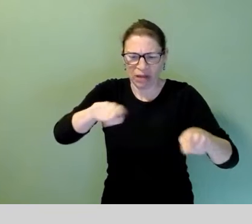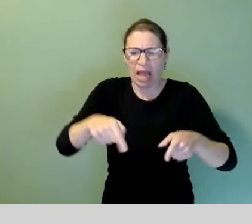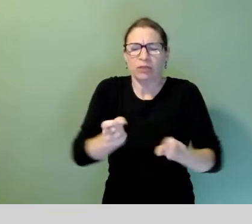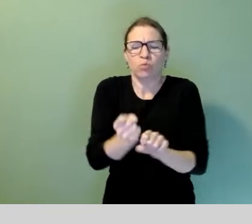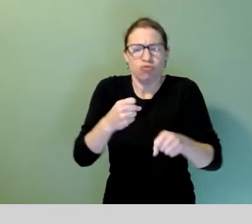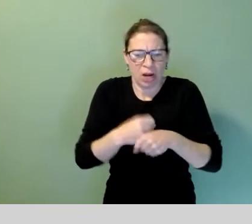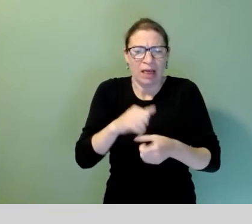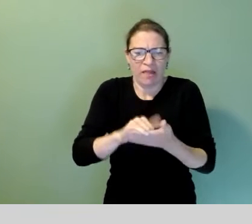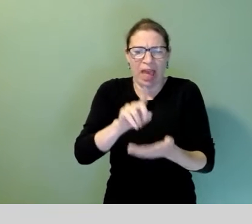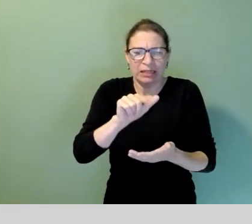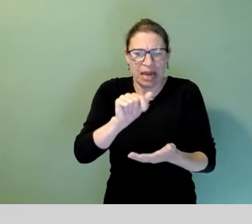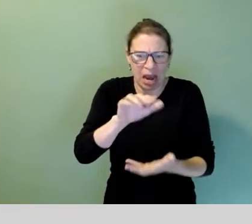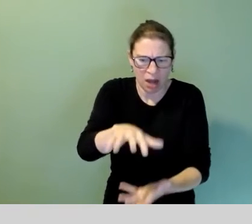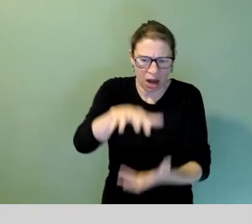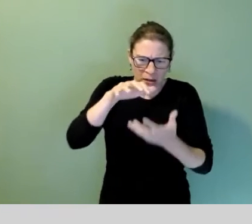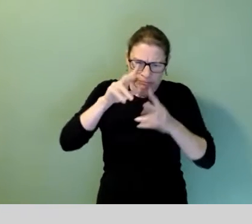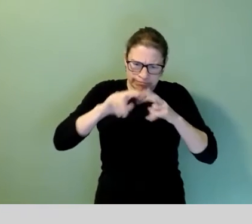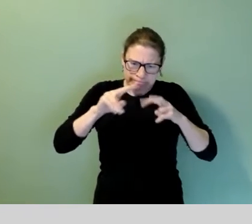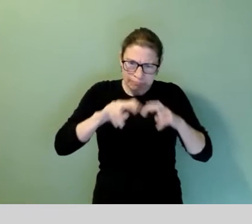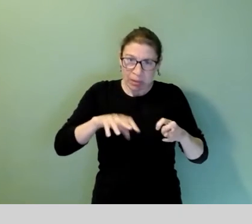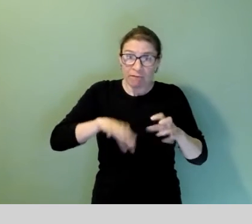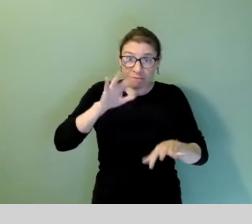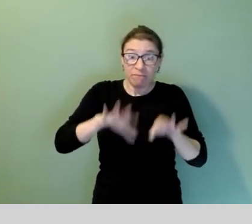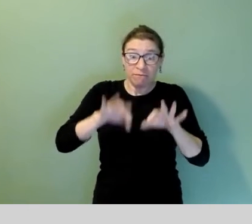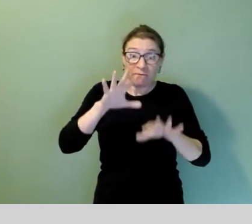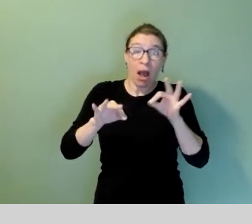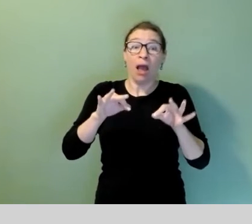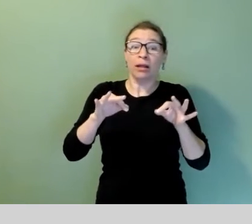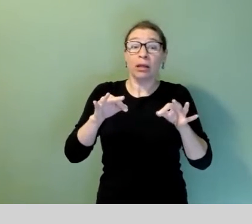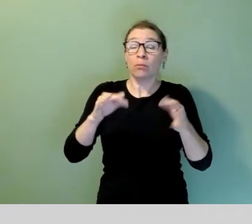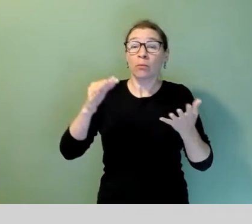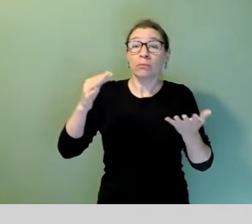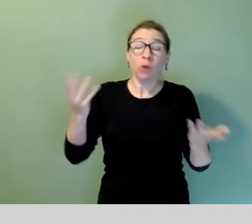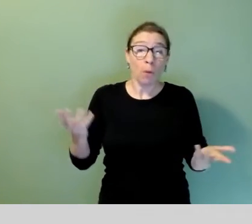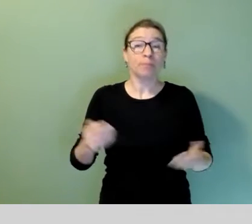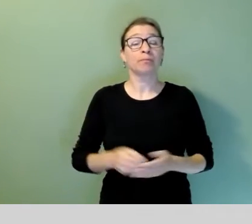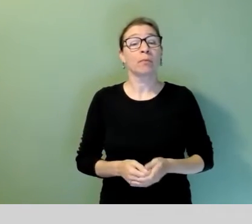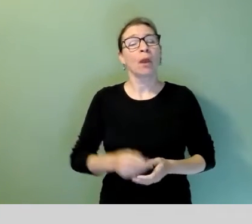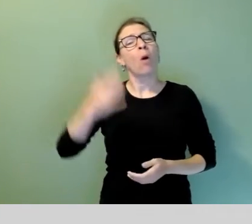Why seaborn? So this is, of course, the question we should be asking and the answer is very simple.